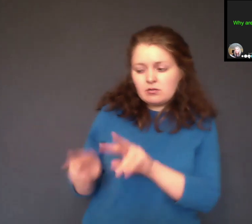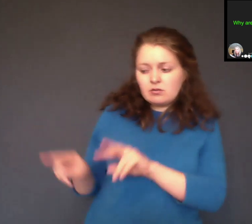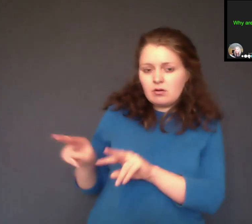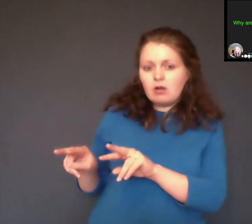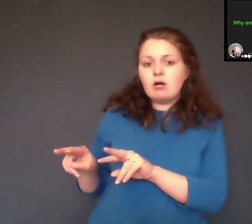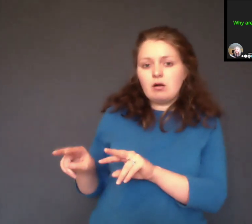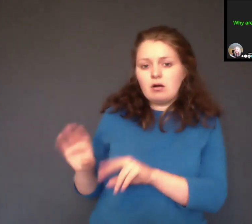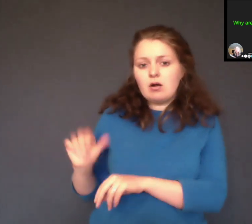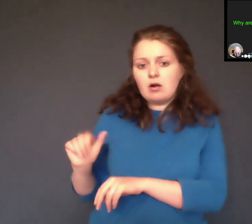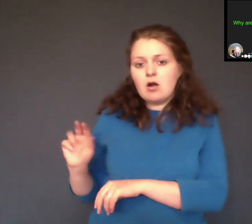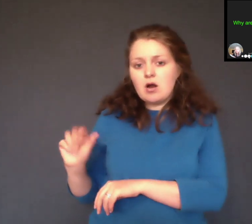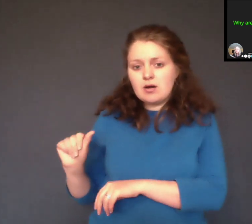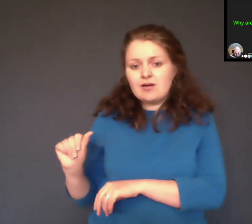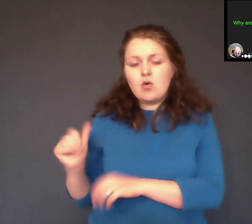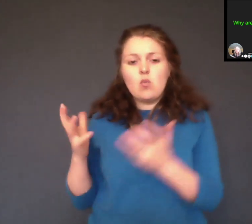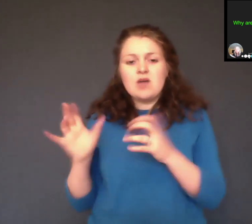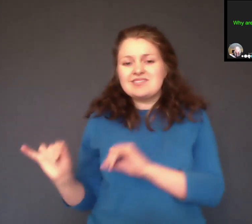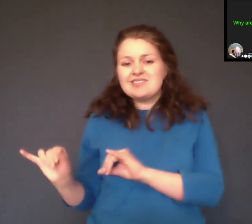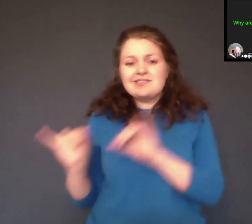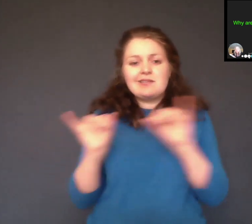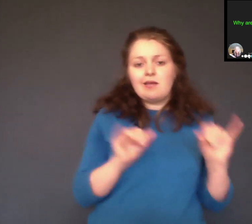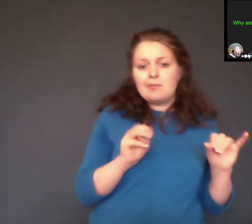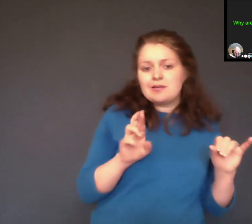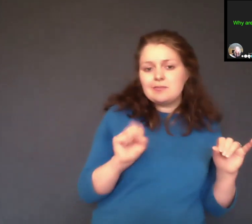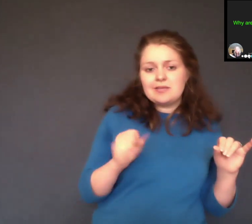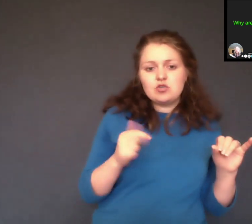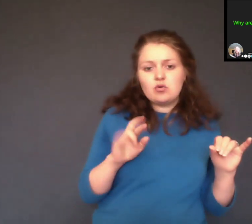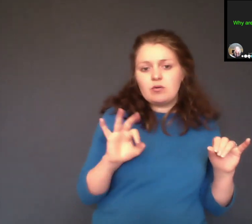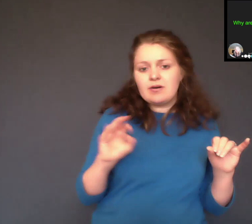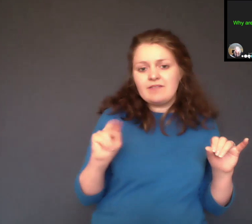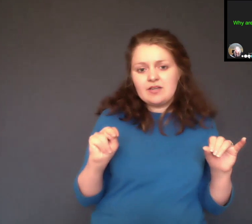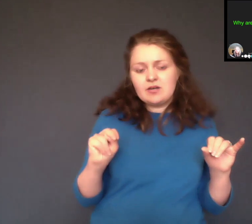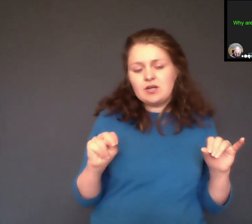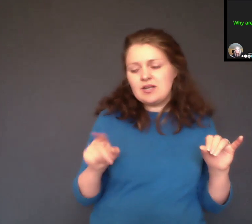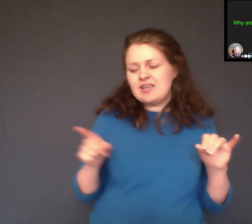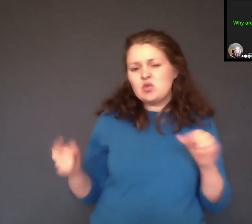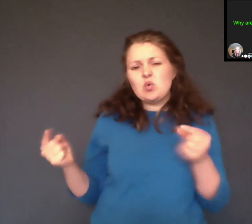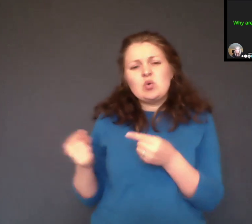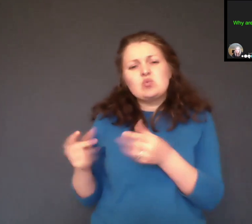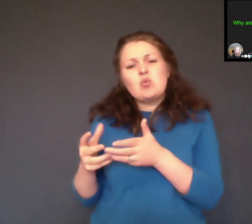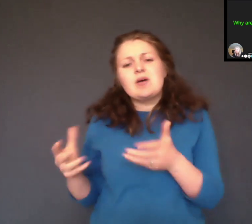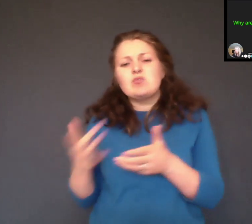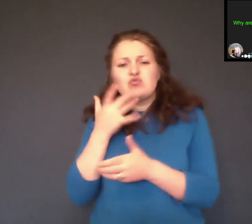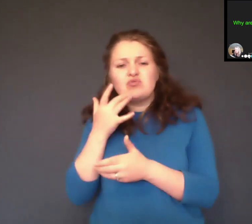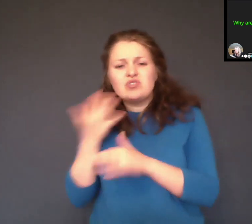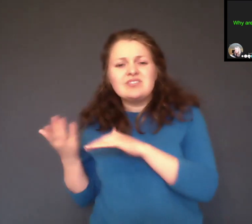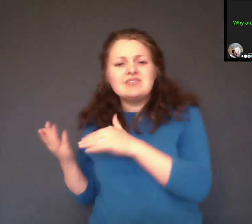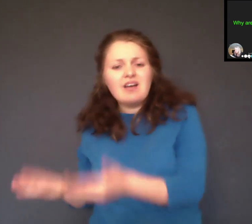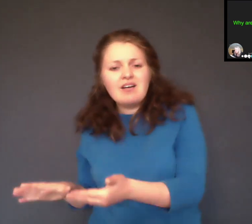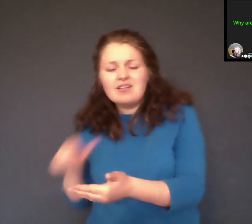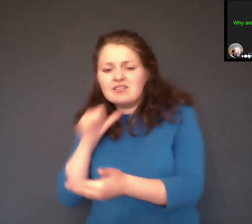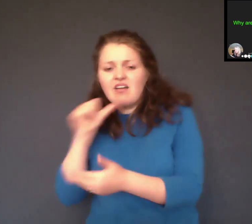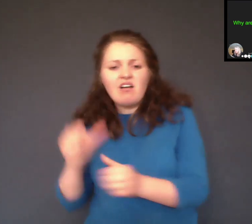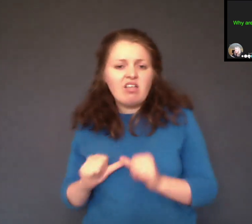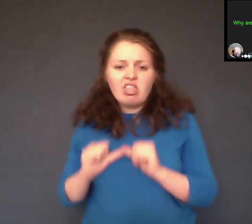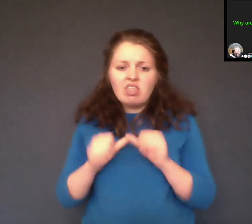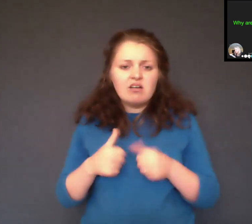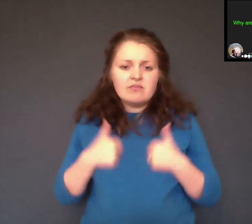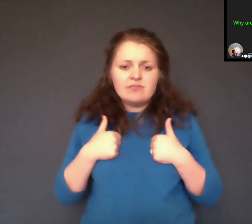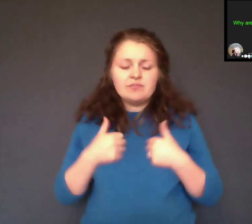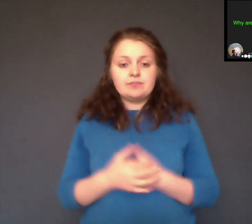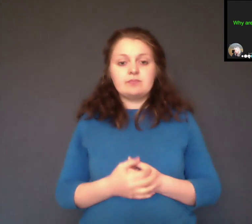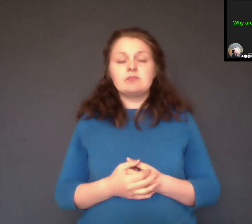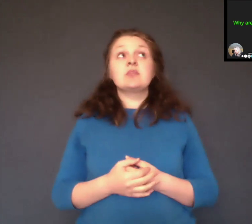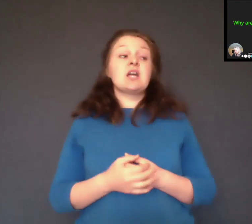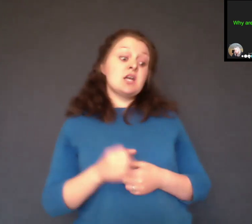that mrs griffin wants it it's so badly wounded that it wants to die such a pity the voice in